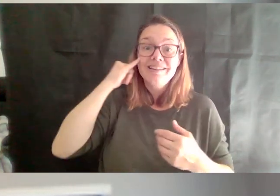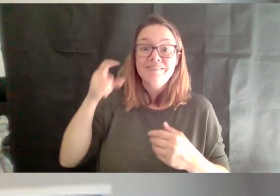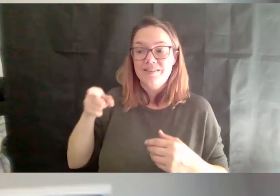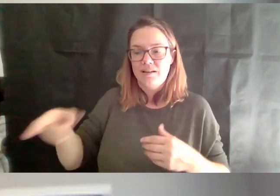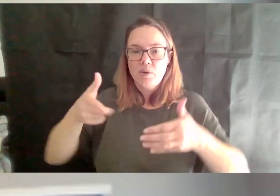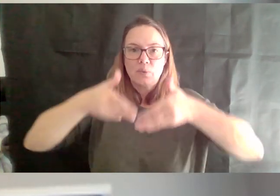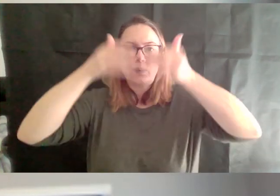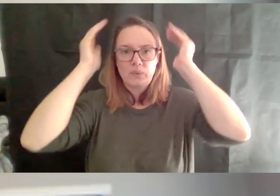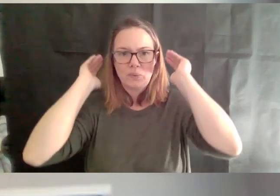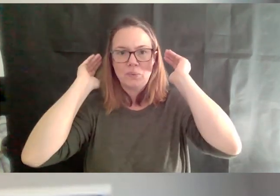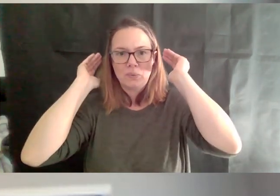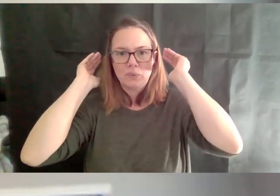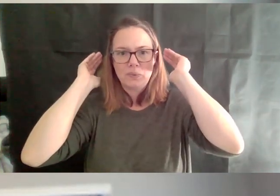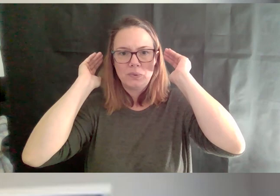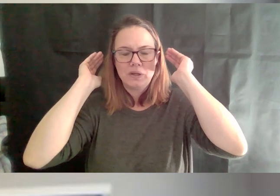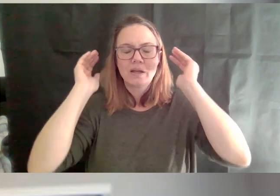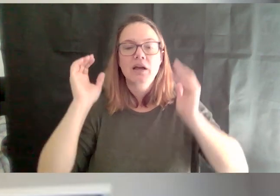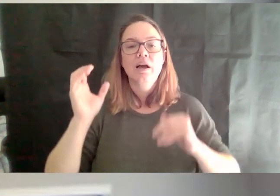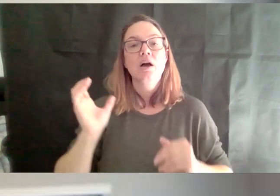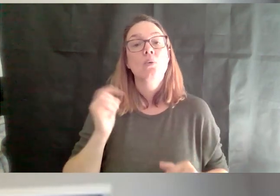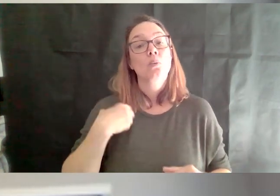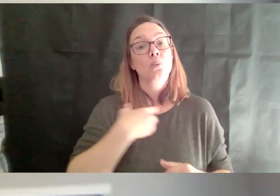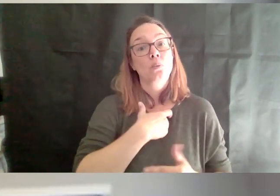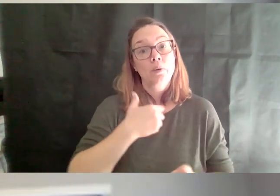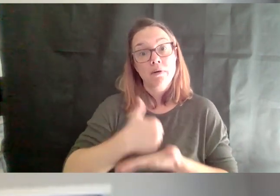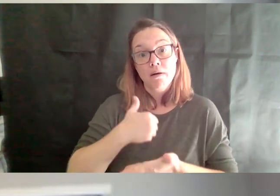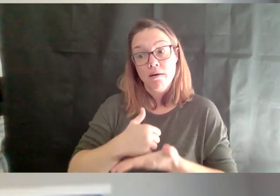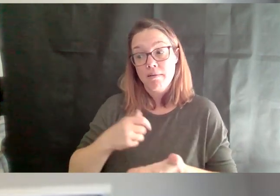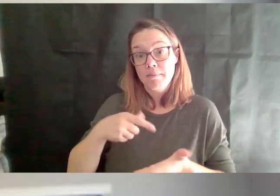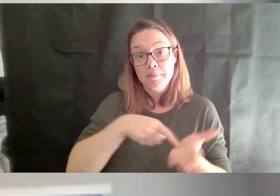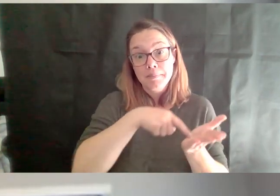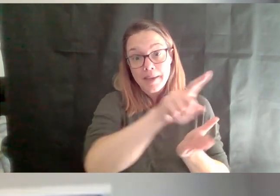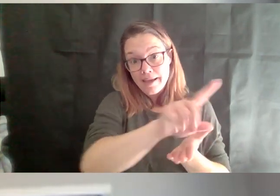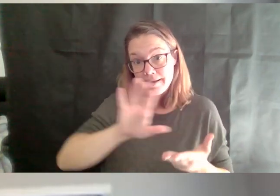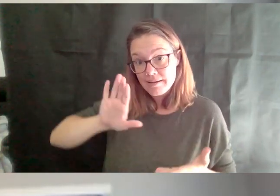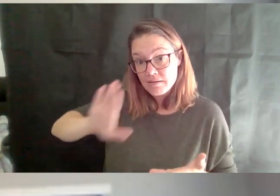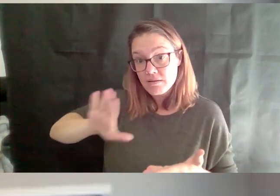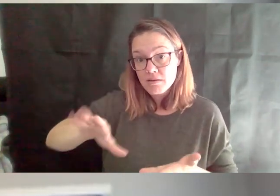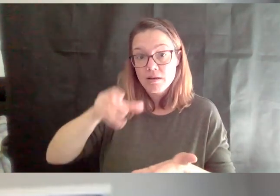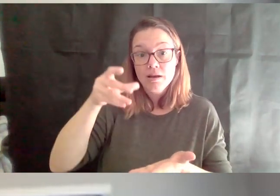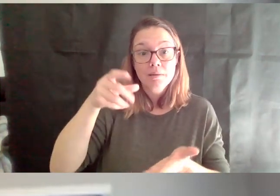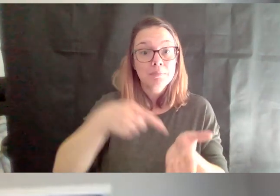The benefit of our department is that we help them pay their bills and keep them on track financially,